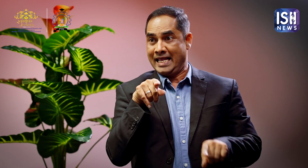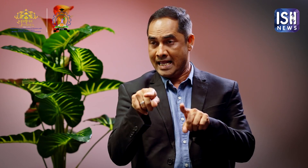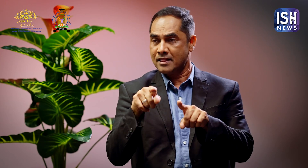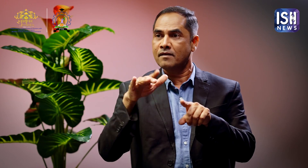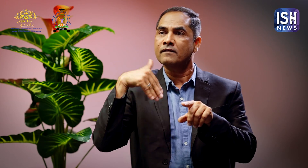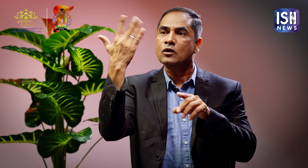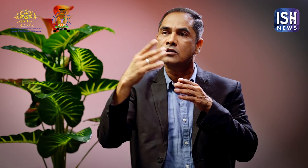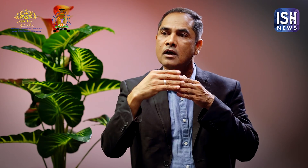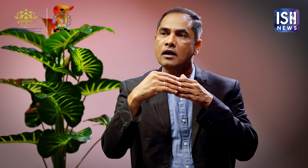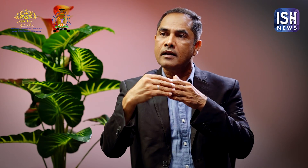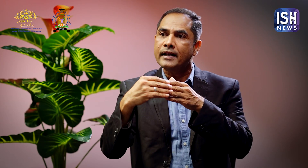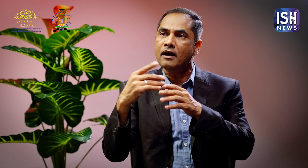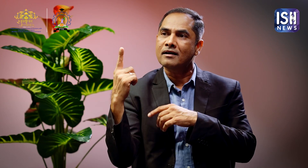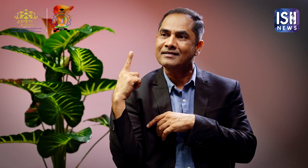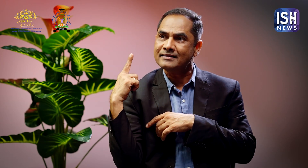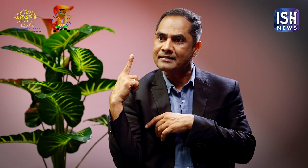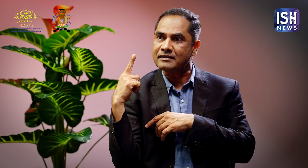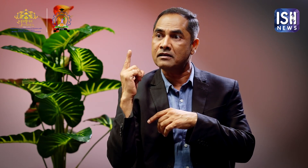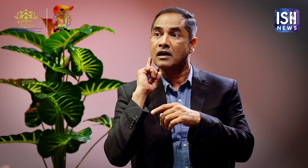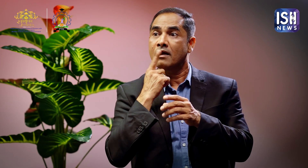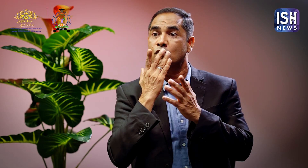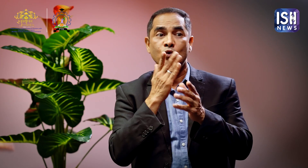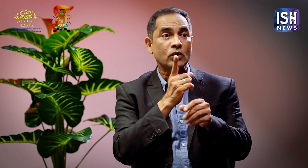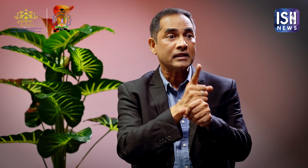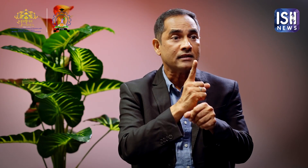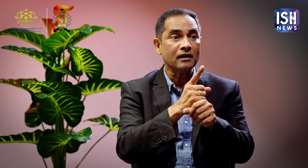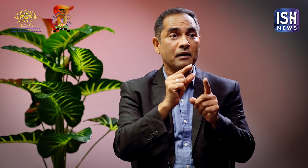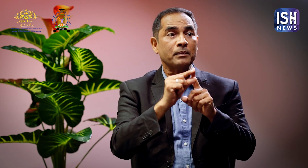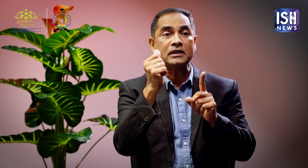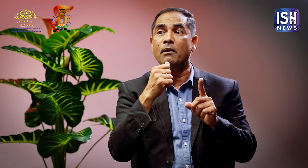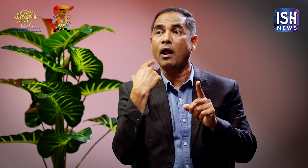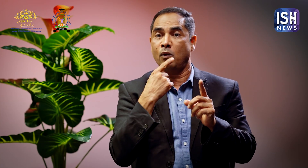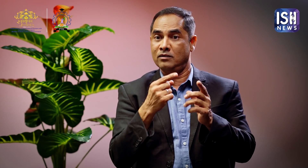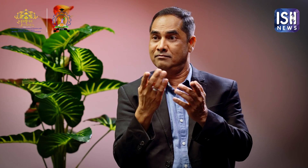This will lead Deaf to becoming Leaders, who can be Teachers or Principals in Deaf schools.